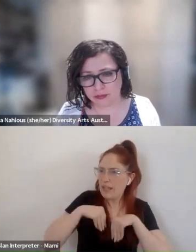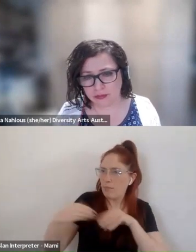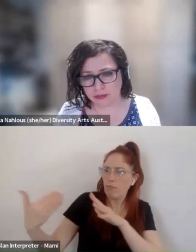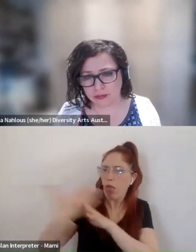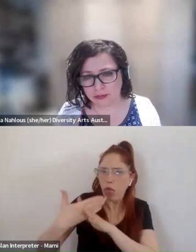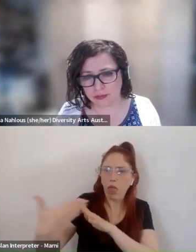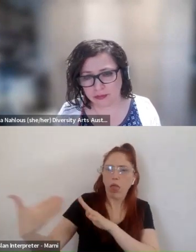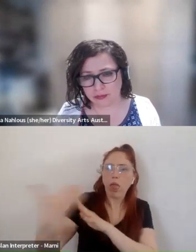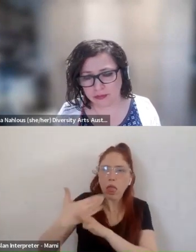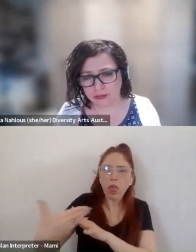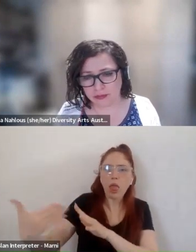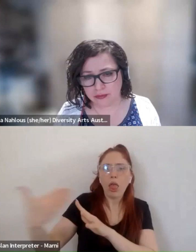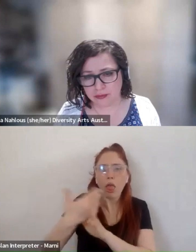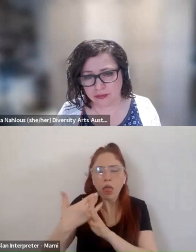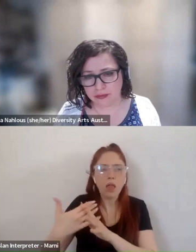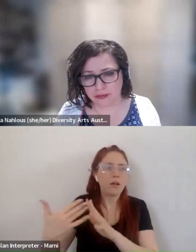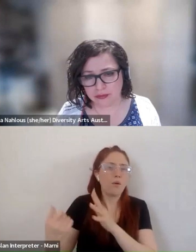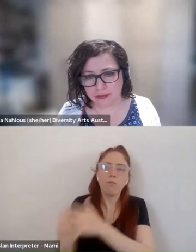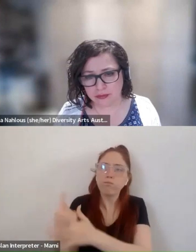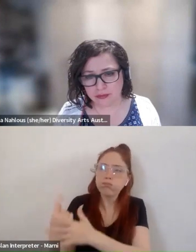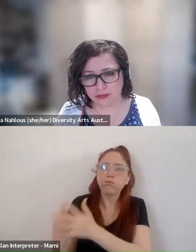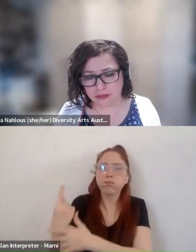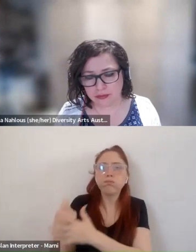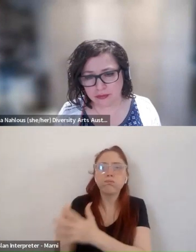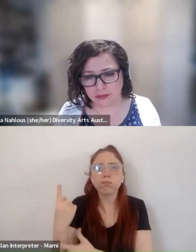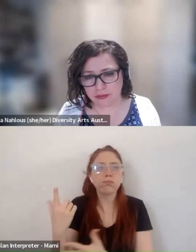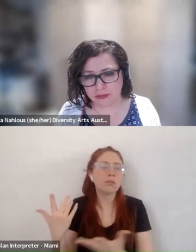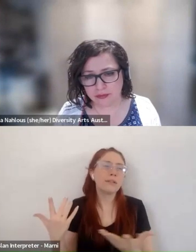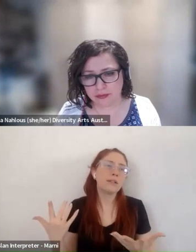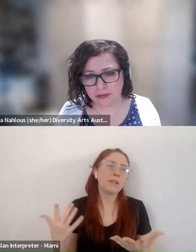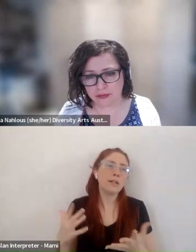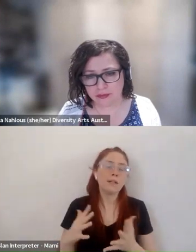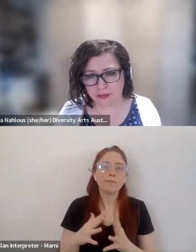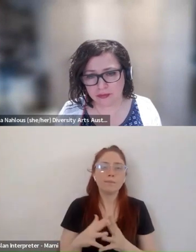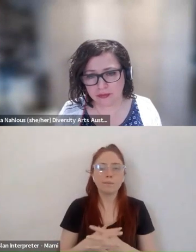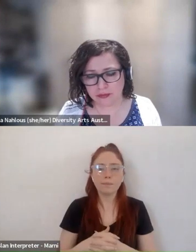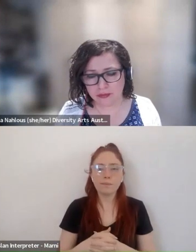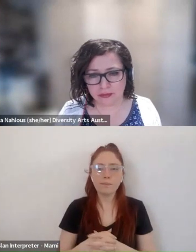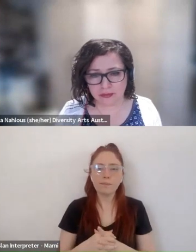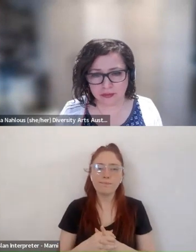shouldn't necessarily have to, but sometimes have to. But that